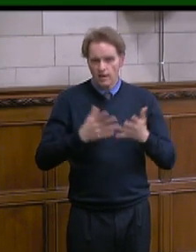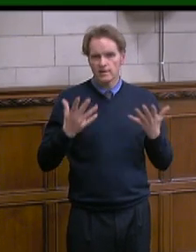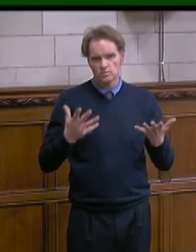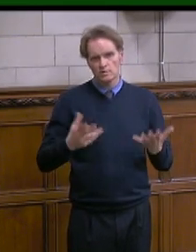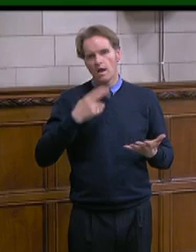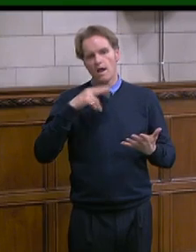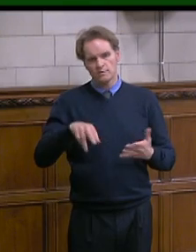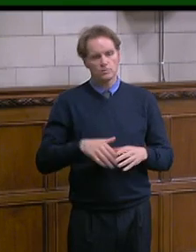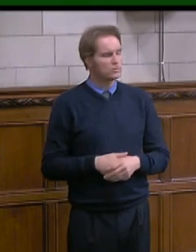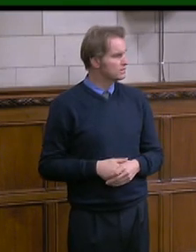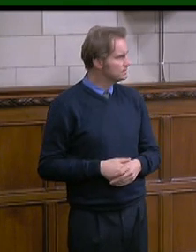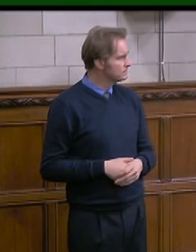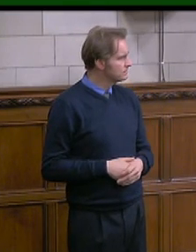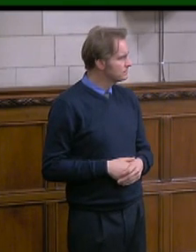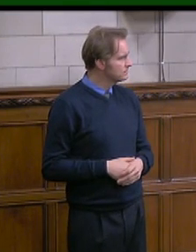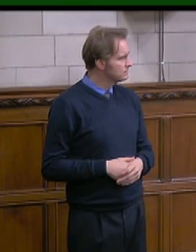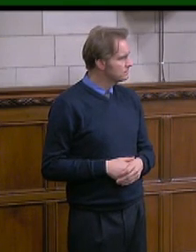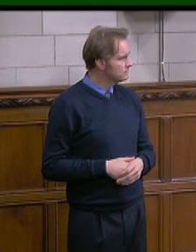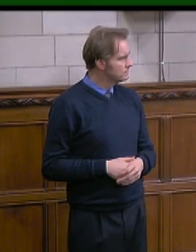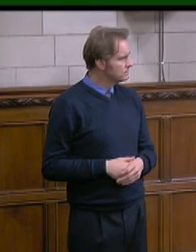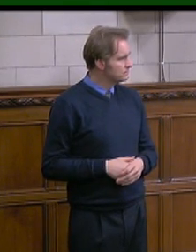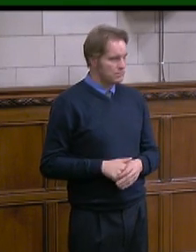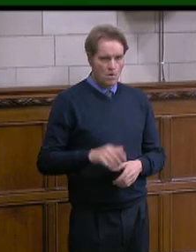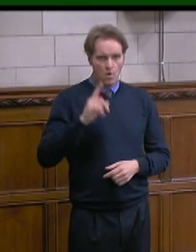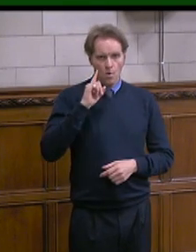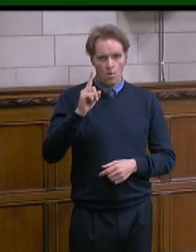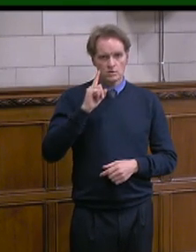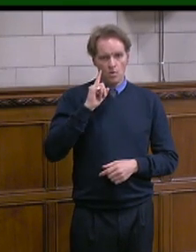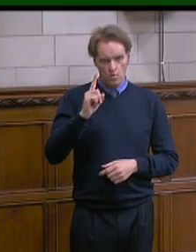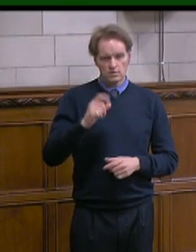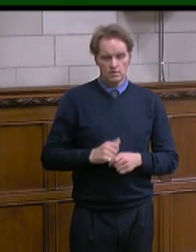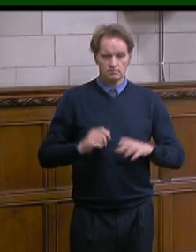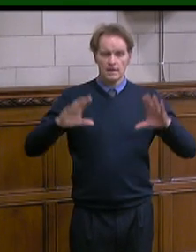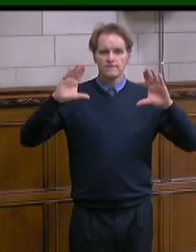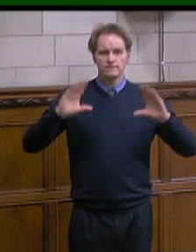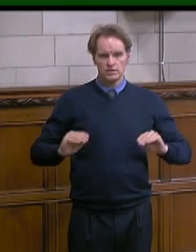That this House has considered e-petition 200000 relating to British Sign Language being